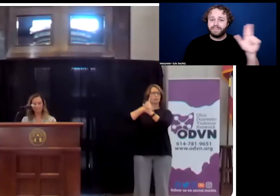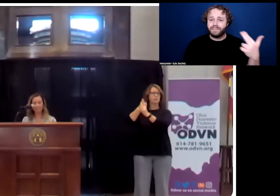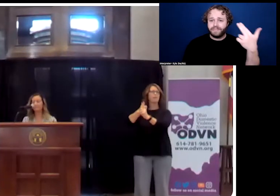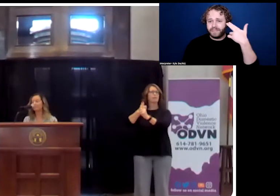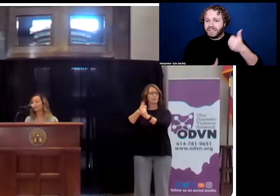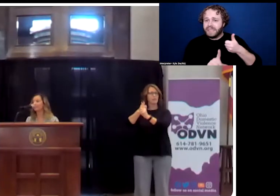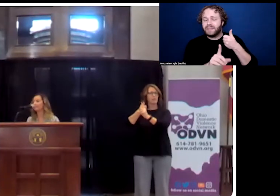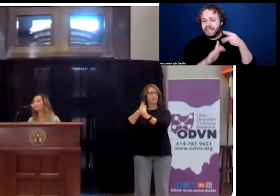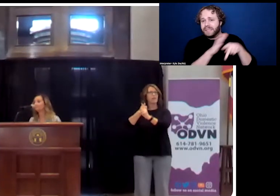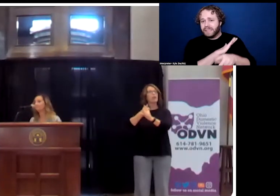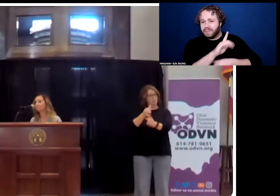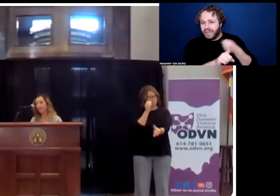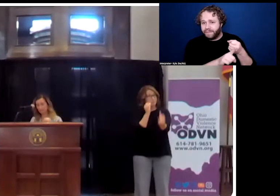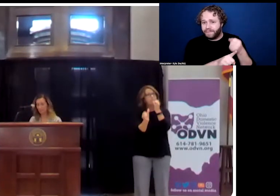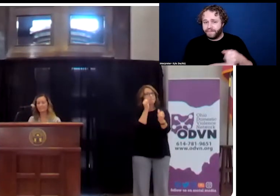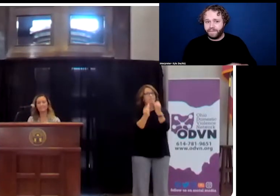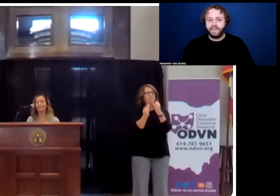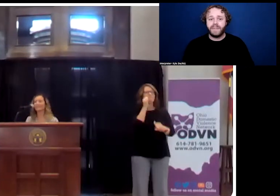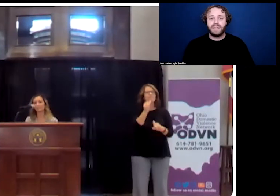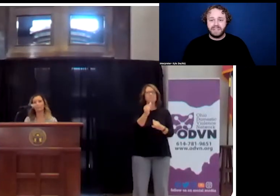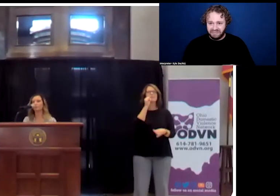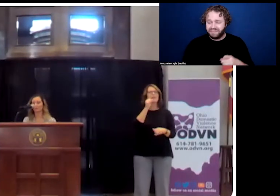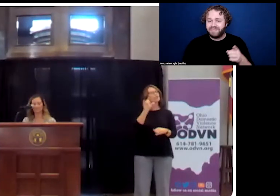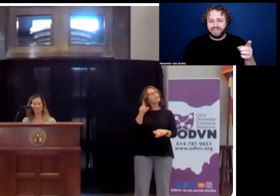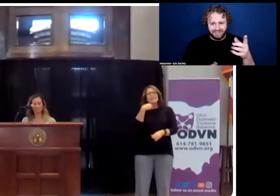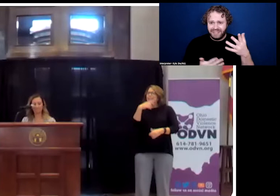He had been drinking just as I had told the courts.